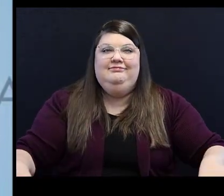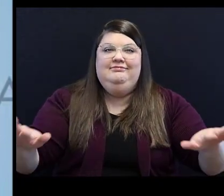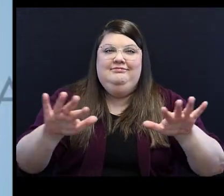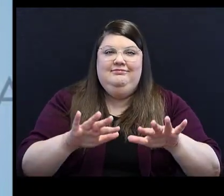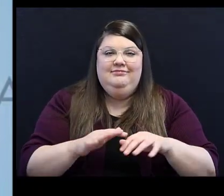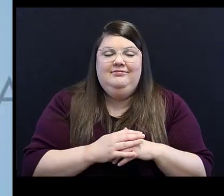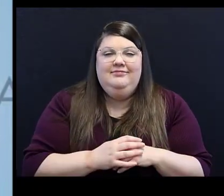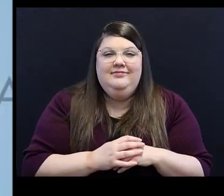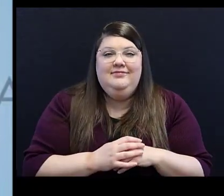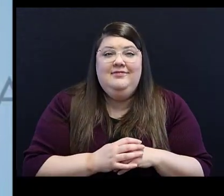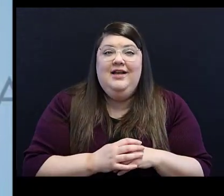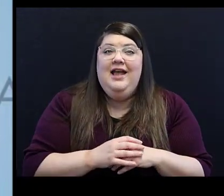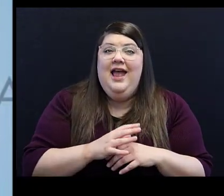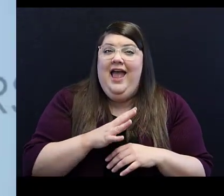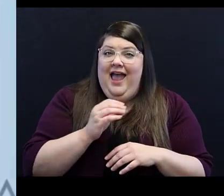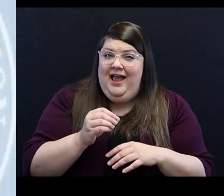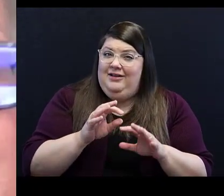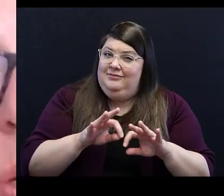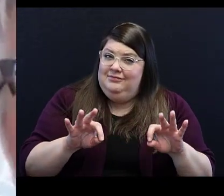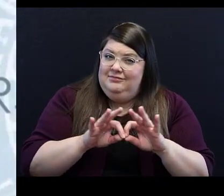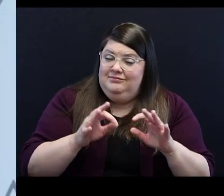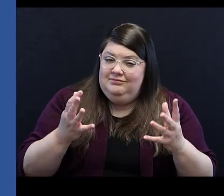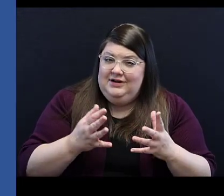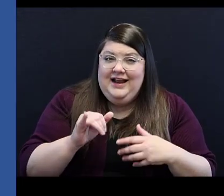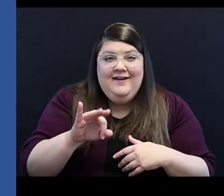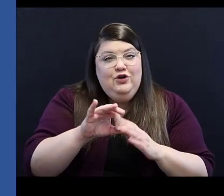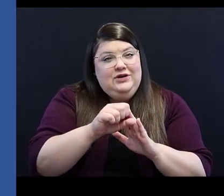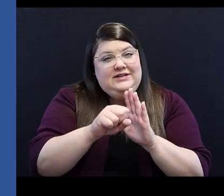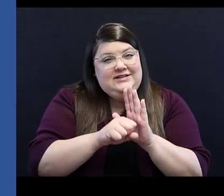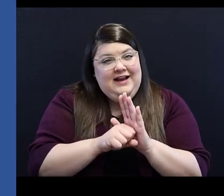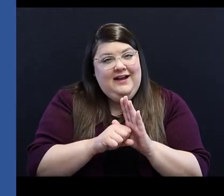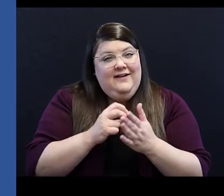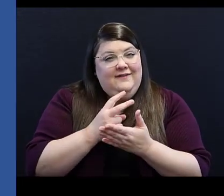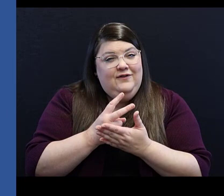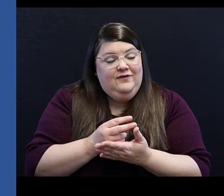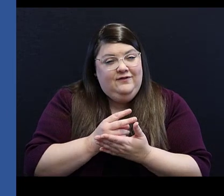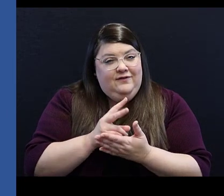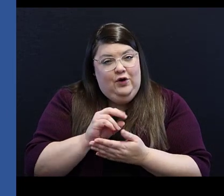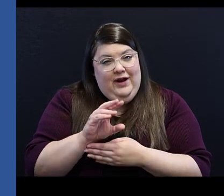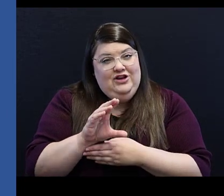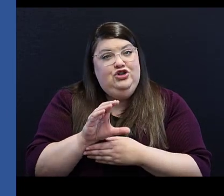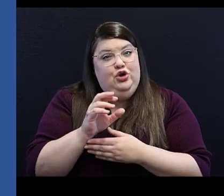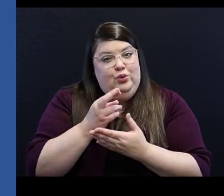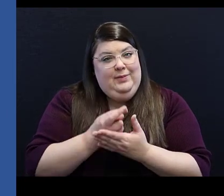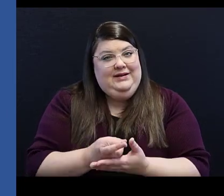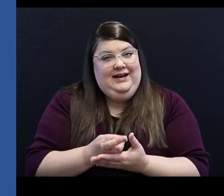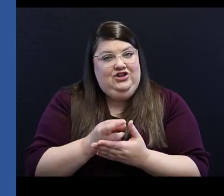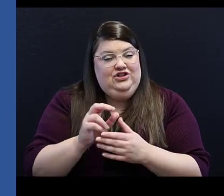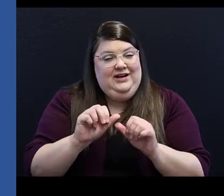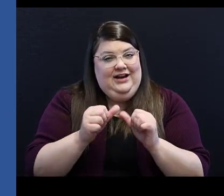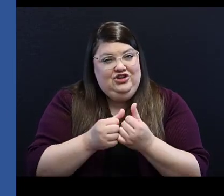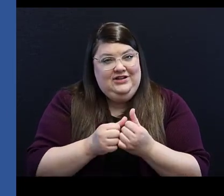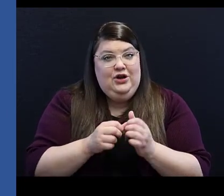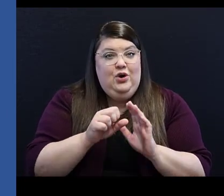And above all else, if you are a State Vocational Rehabilitation Agency, a State Education Agency,